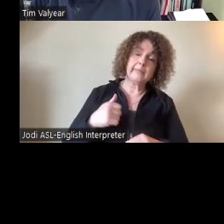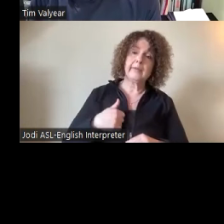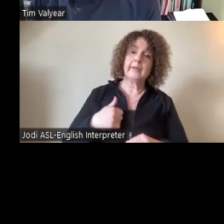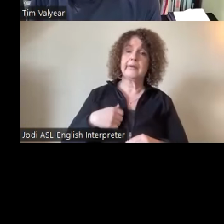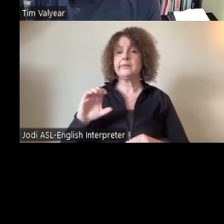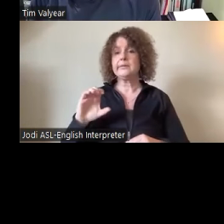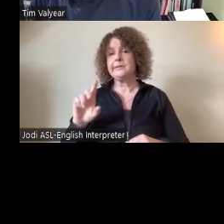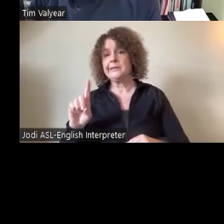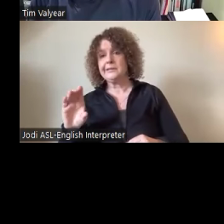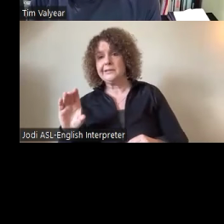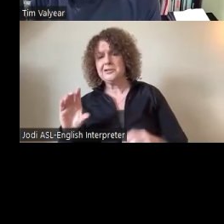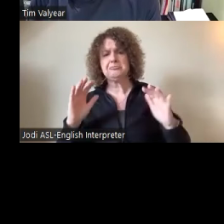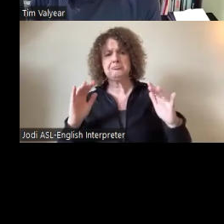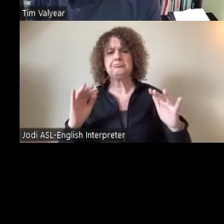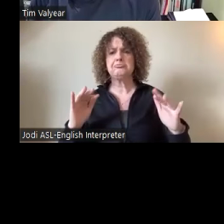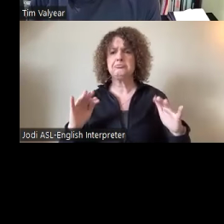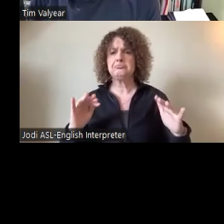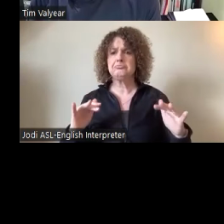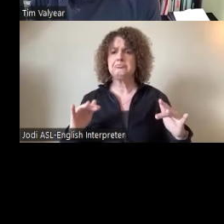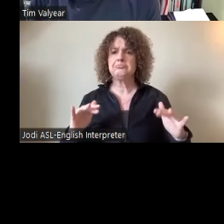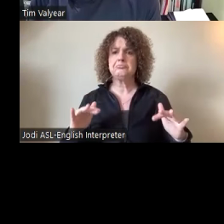public health agency. There' s the public health Ontario.